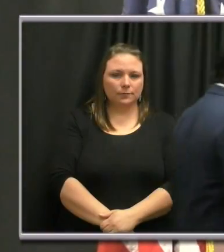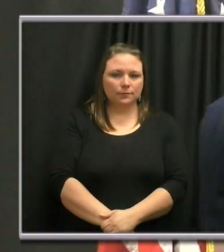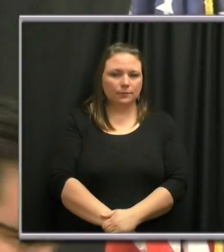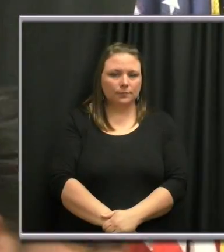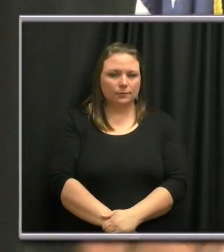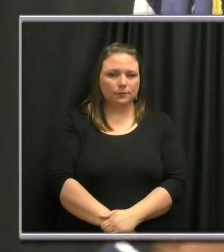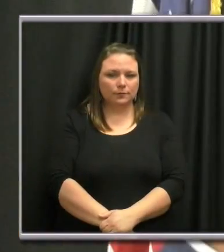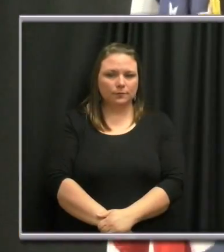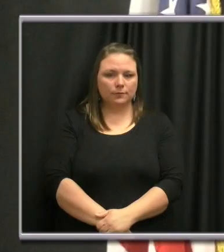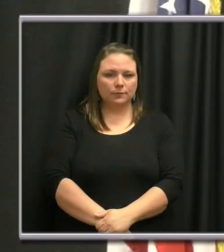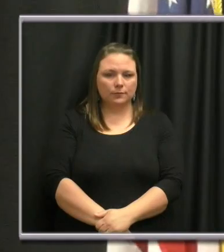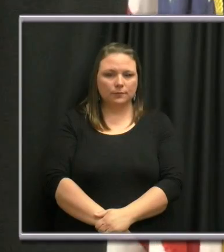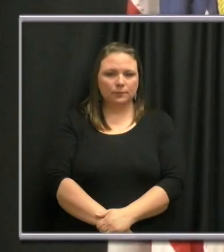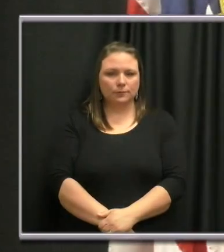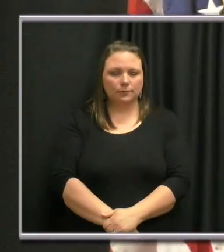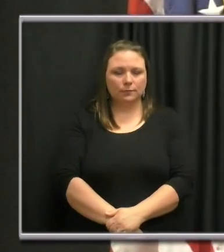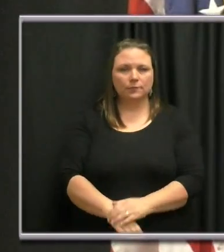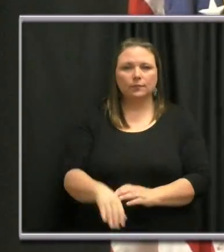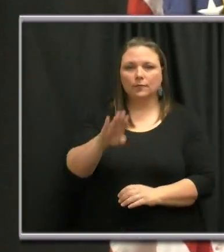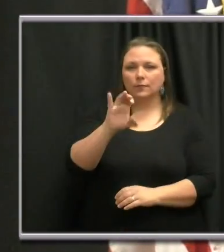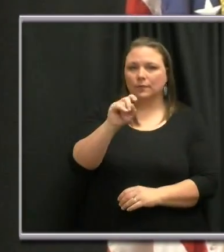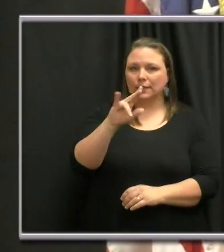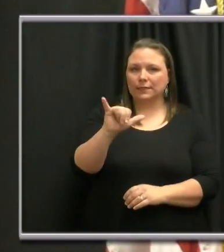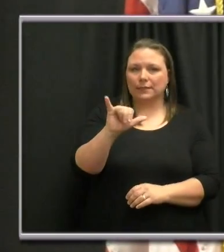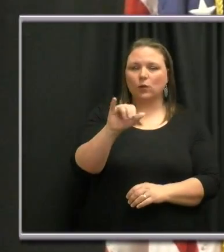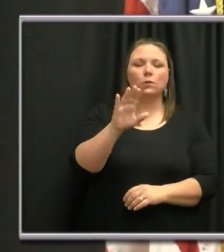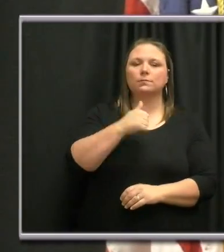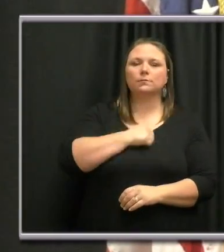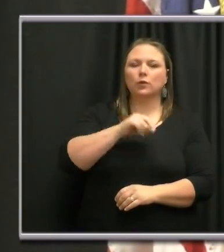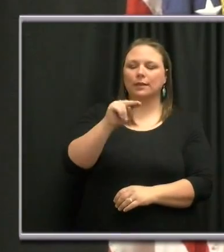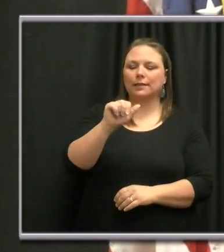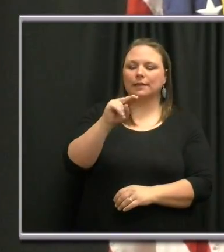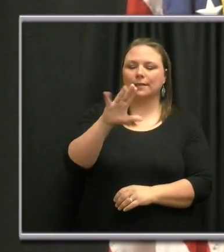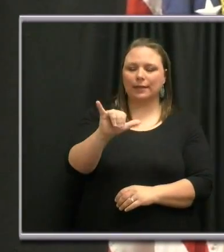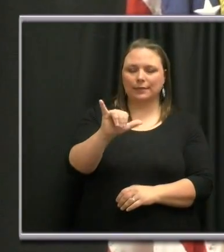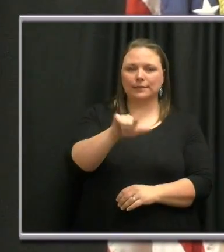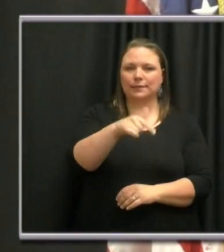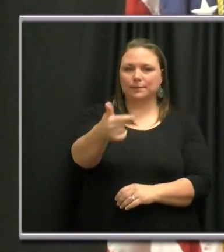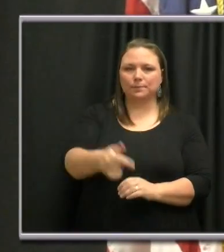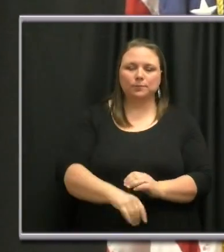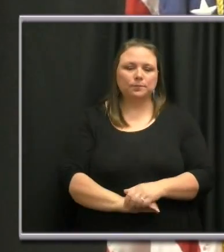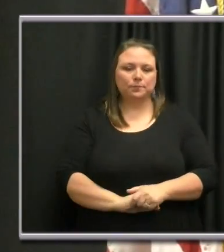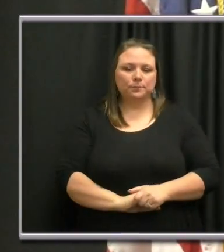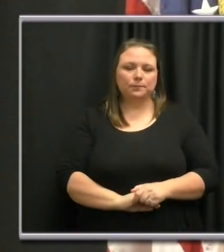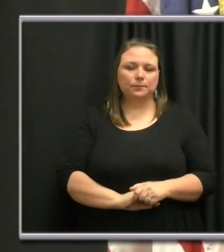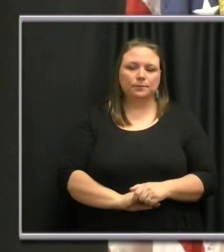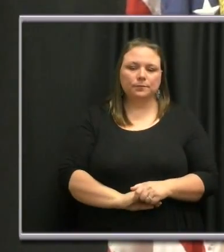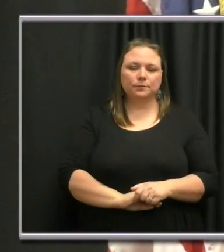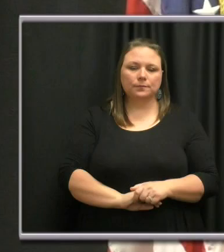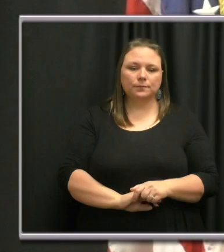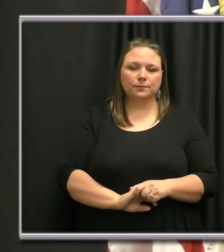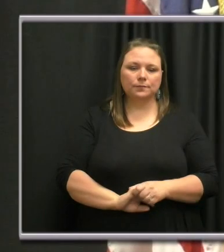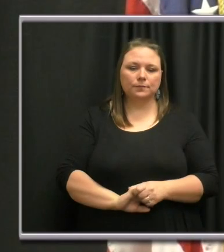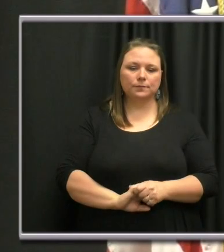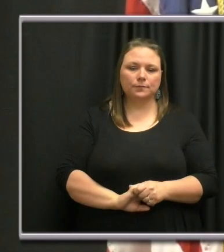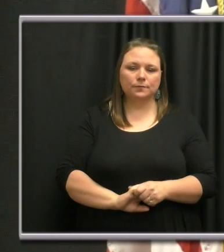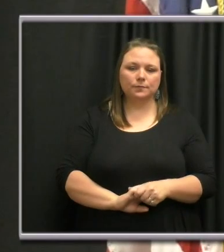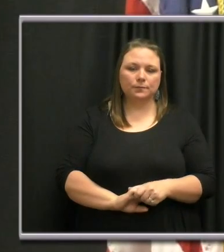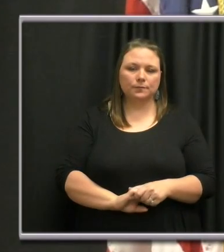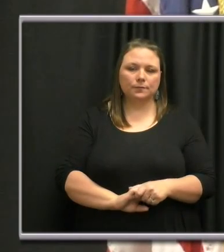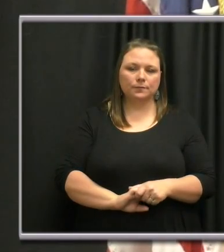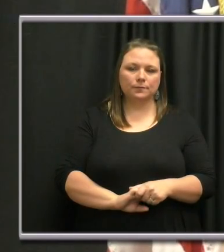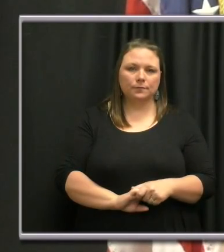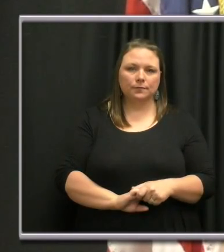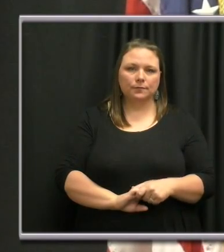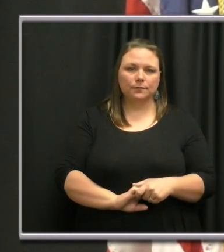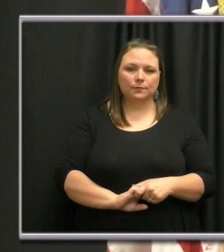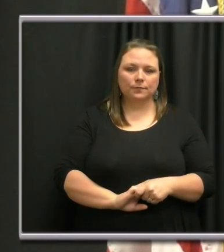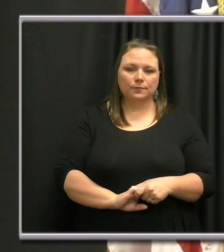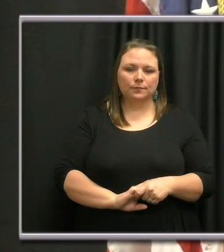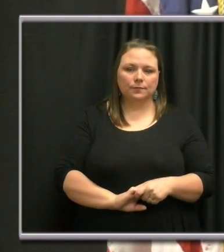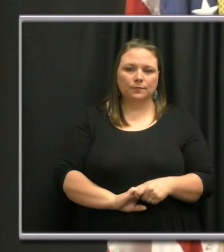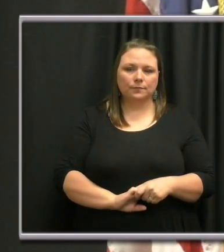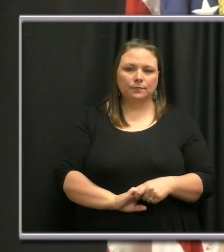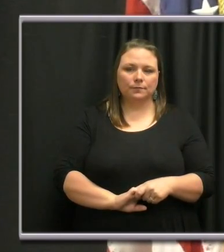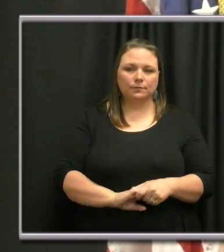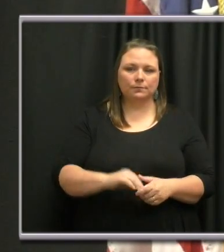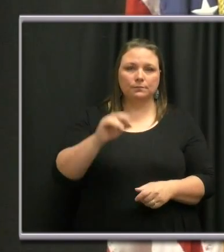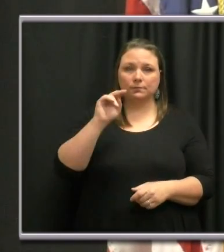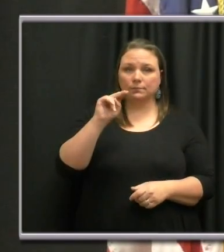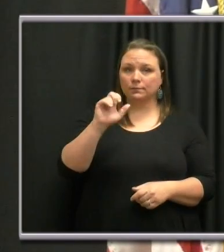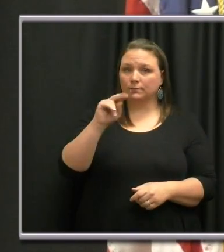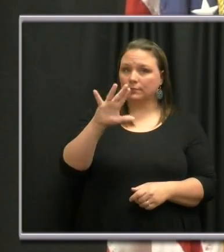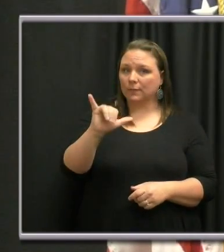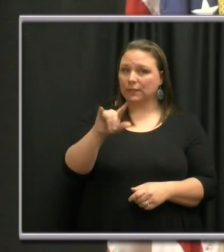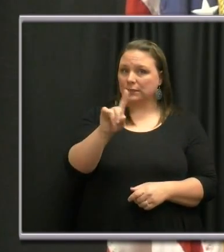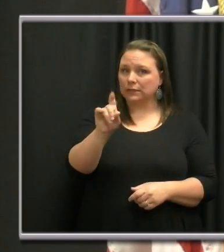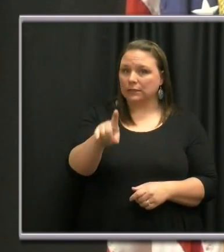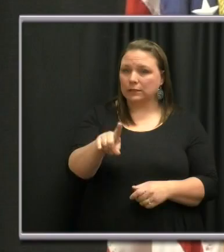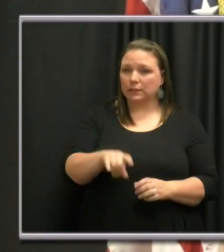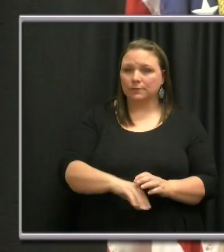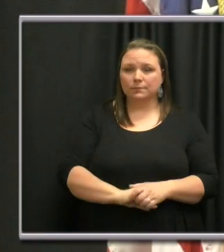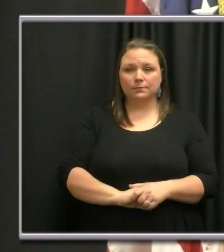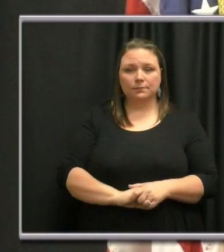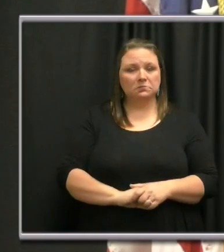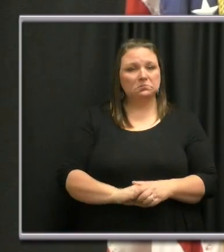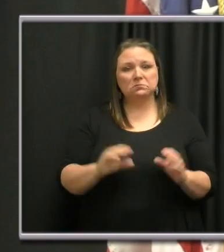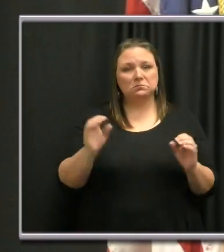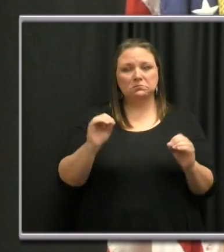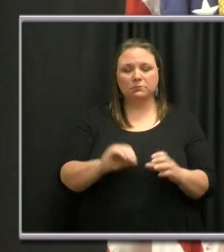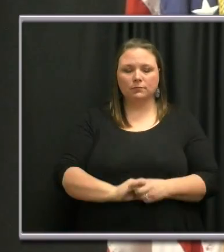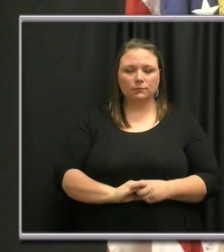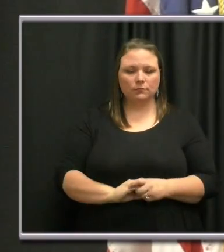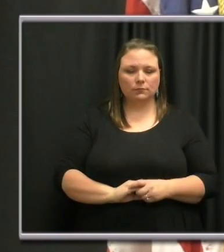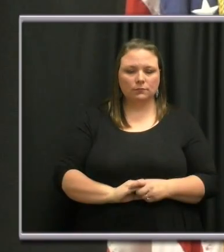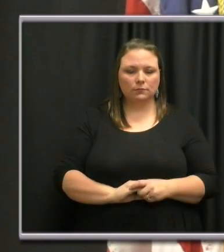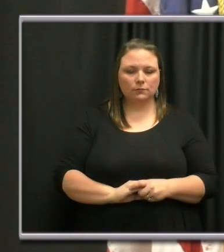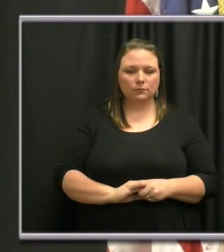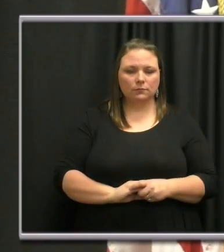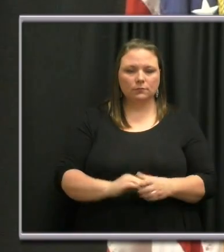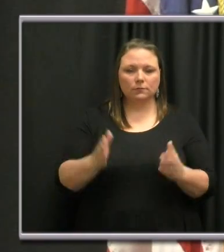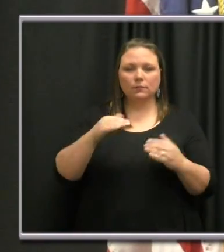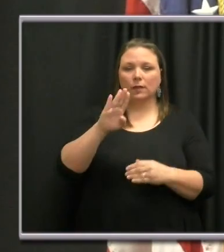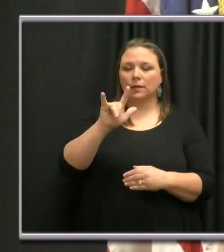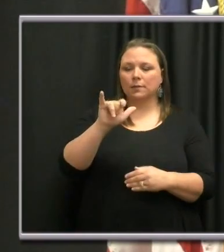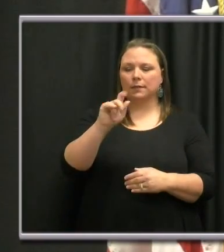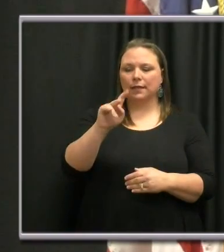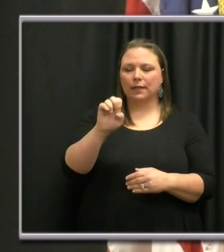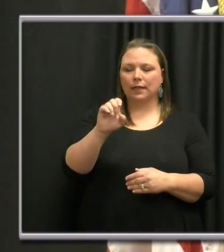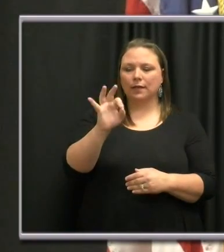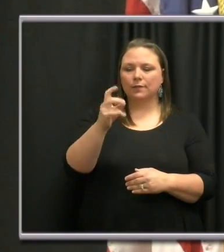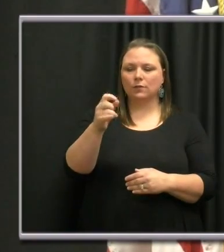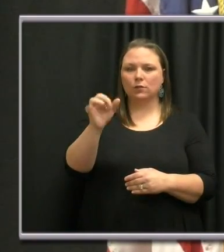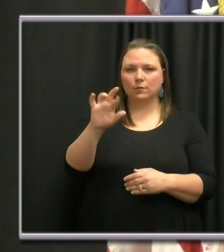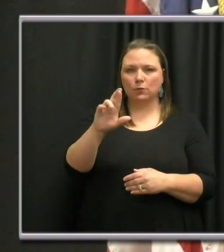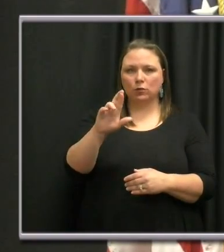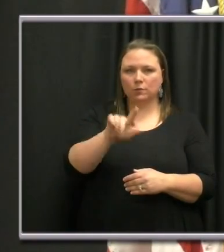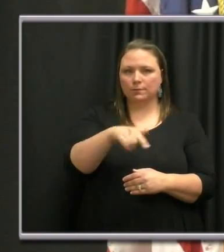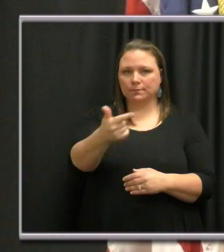RECOGNIZE HERE THANK YOU. BEN